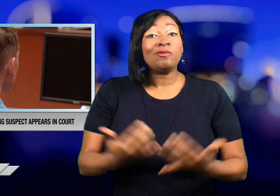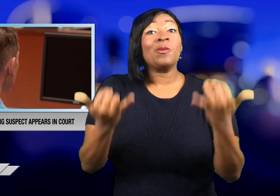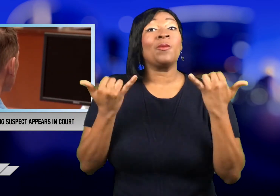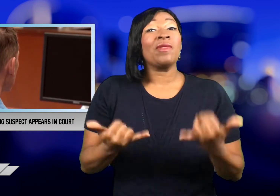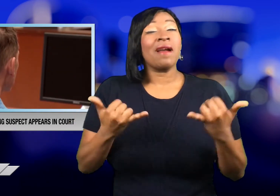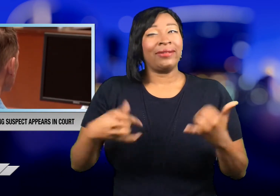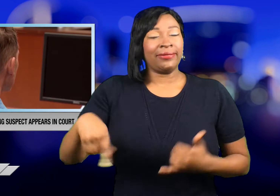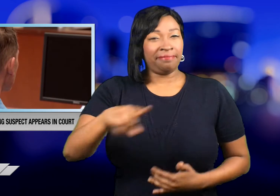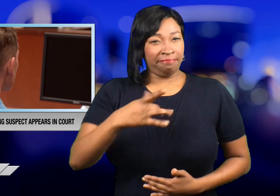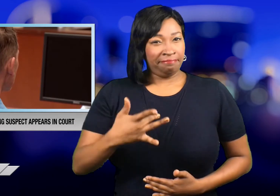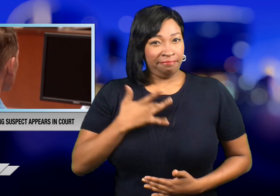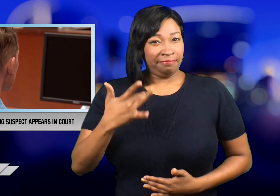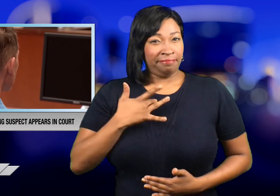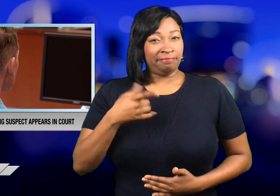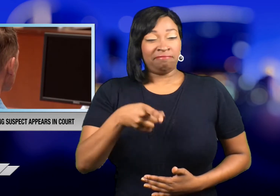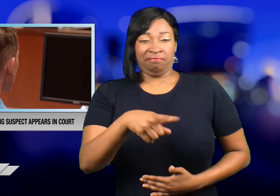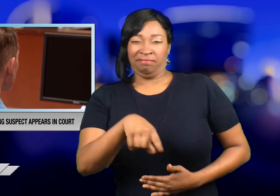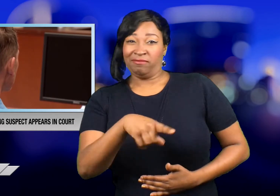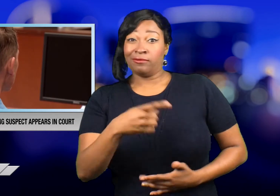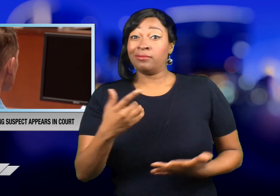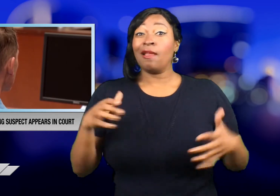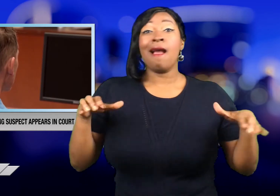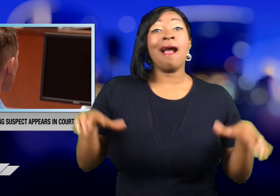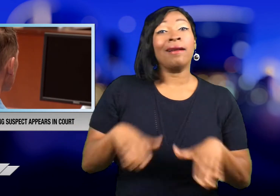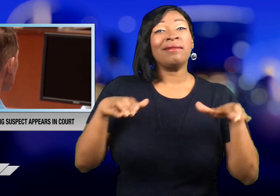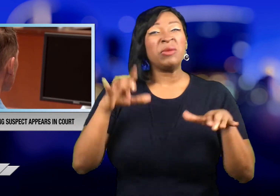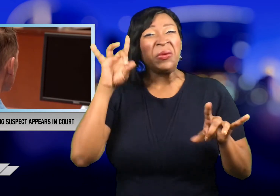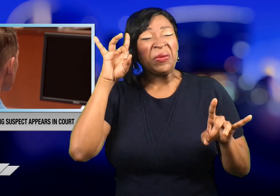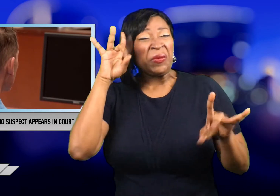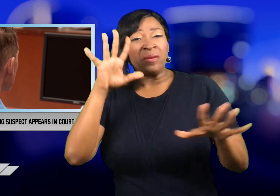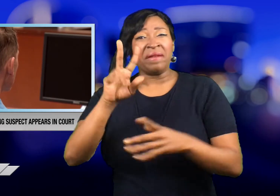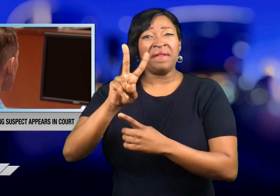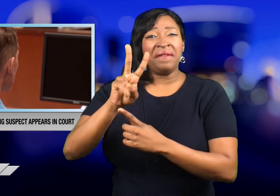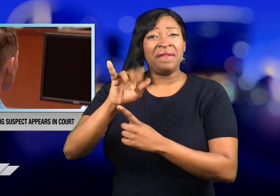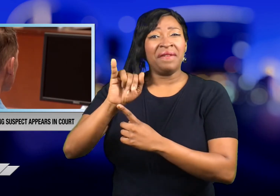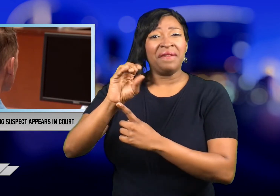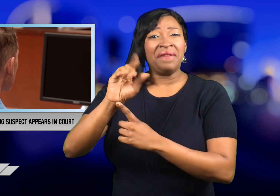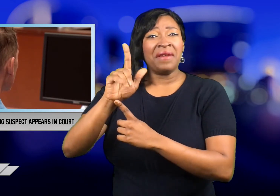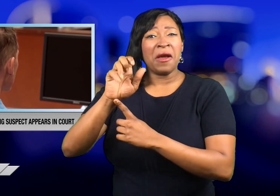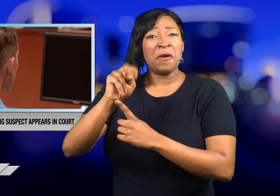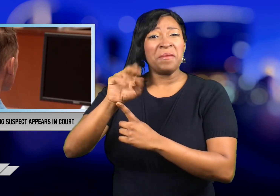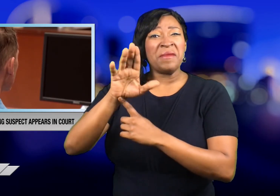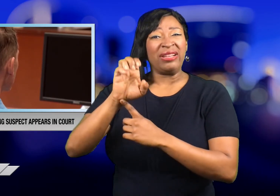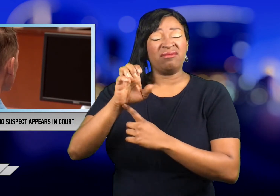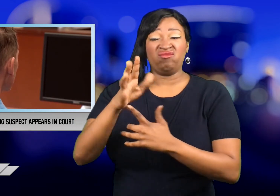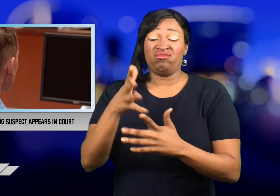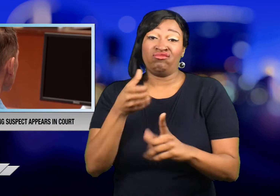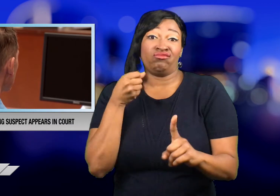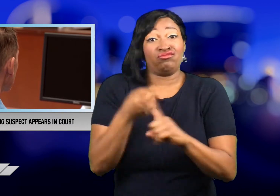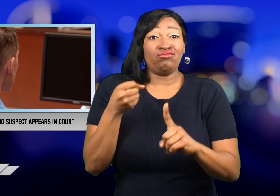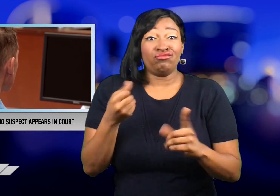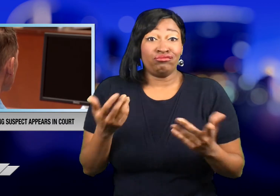Right now they believe it was a random act of violence.